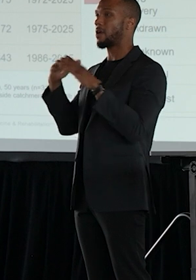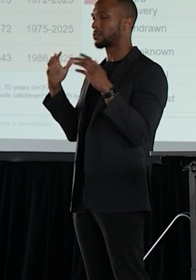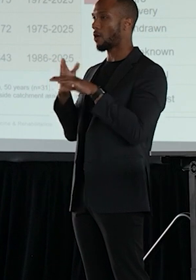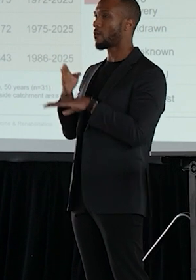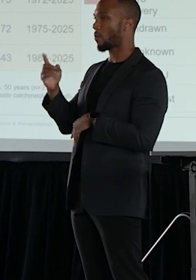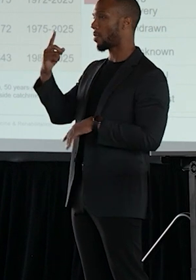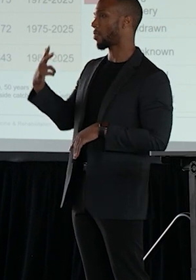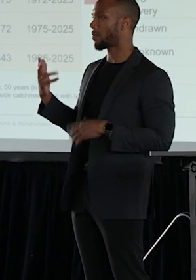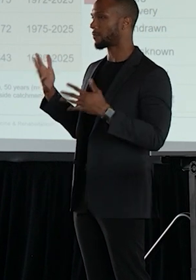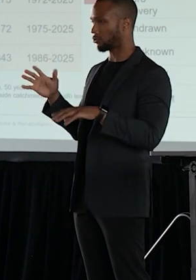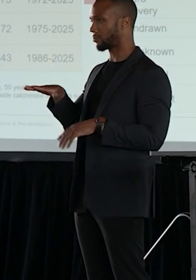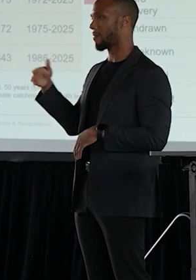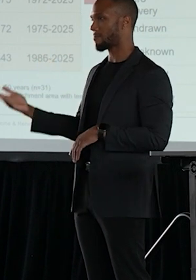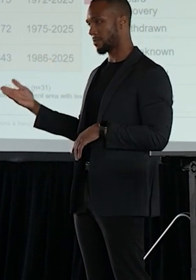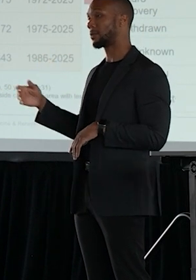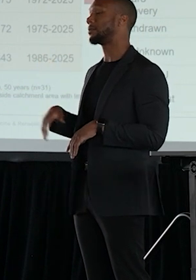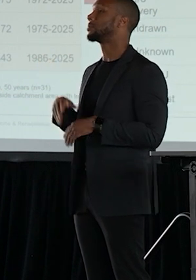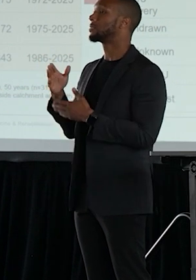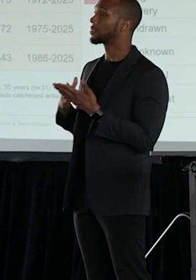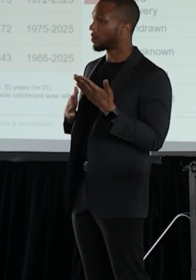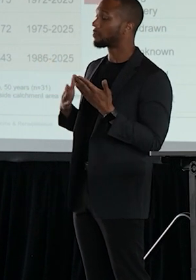of them already passed away. You know, some recover, some